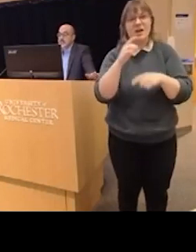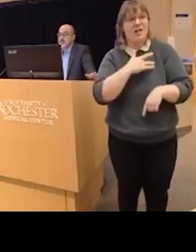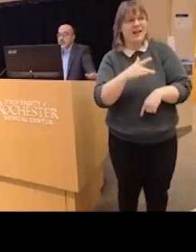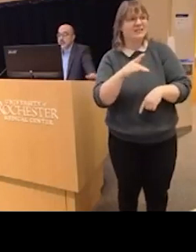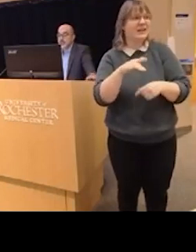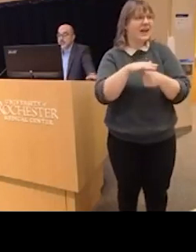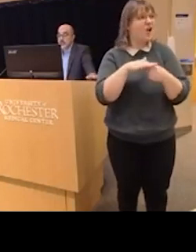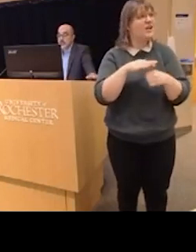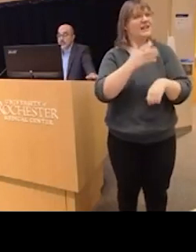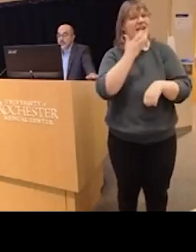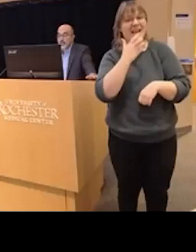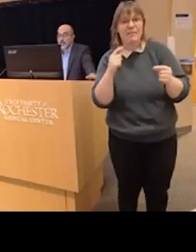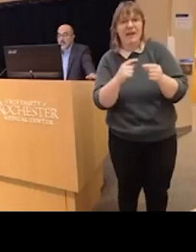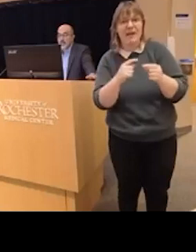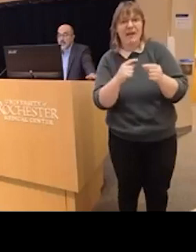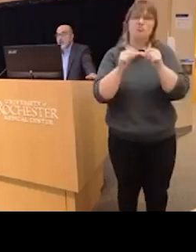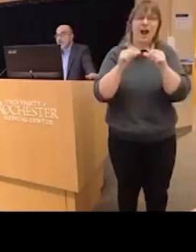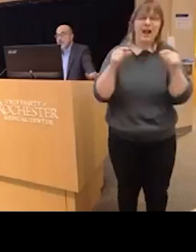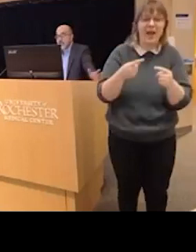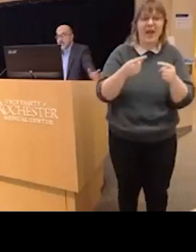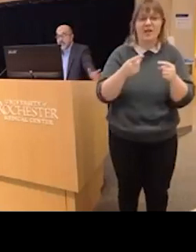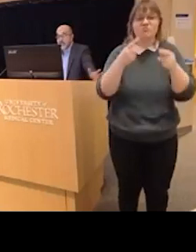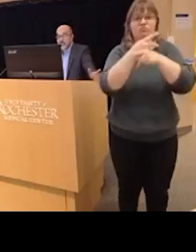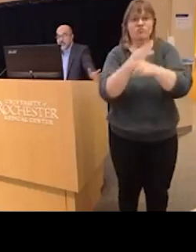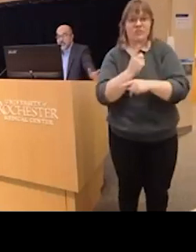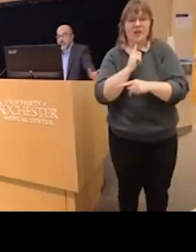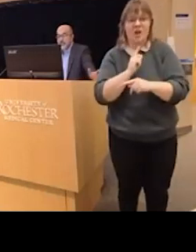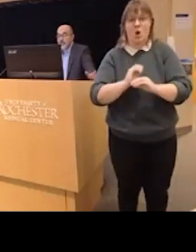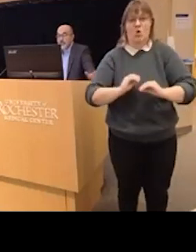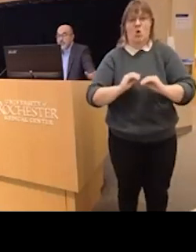pain also exacerbated in chronic pain and you see very little activity in change in blood flow so